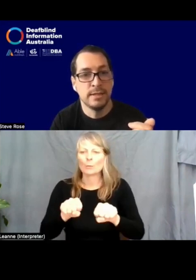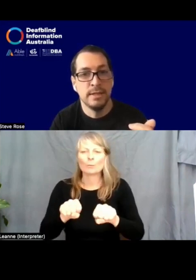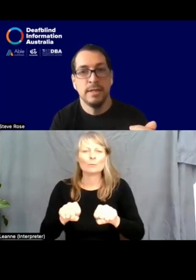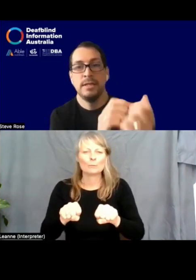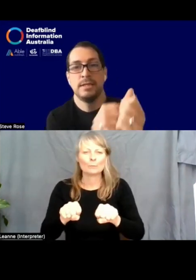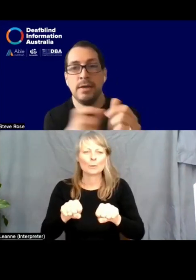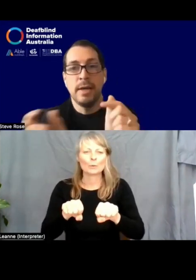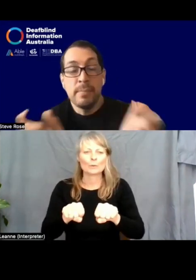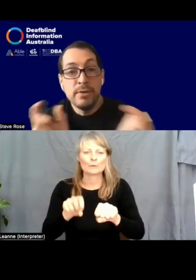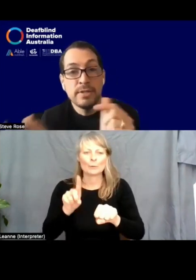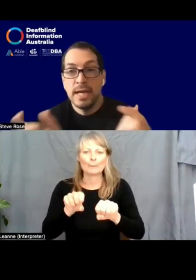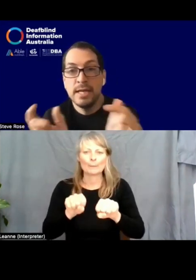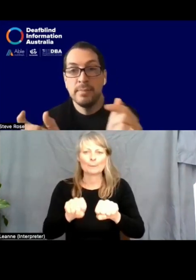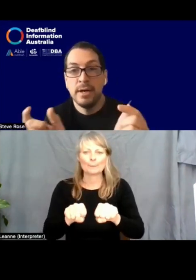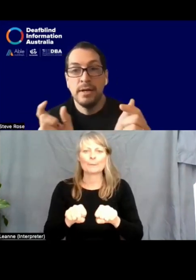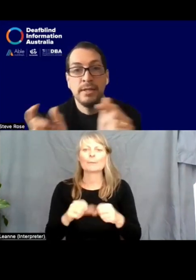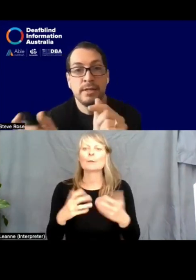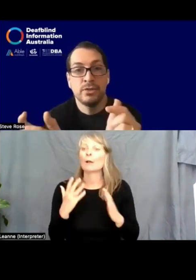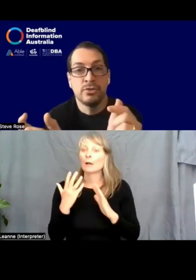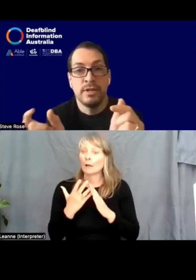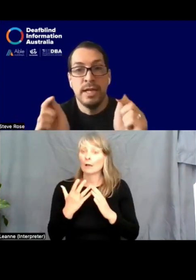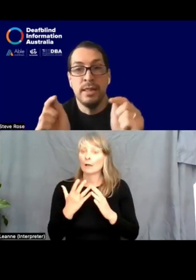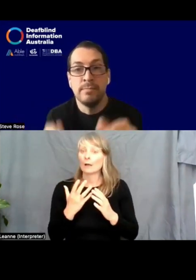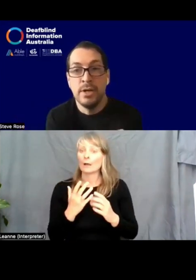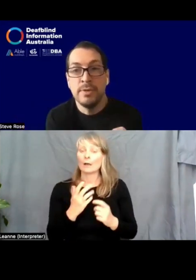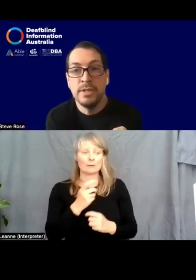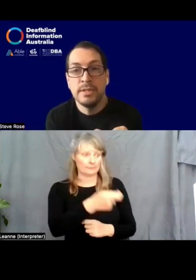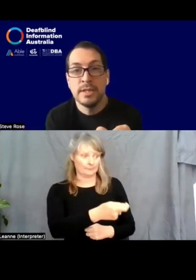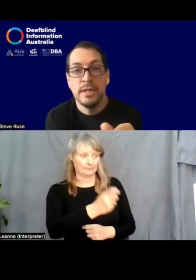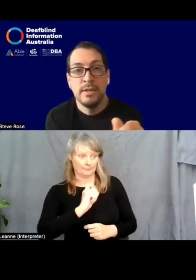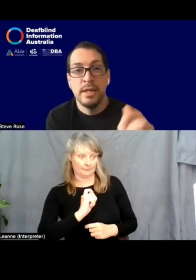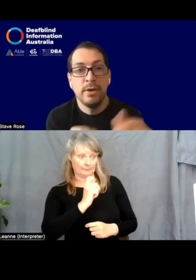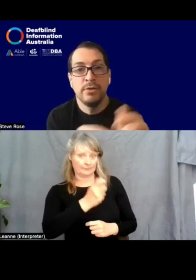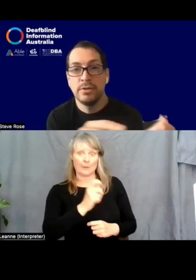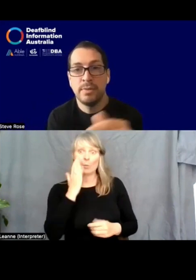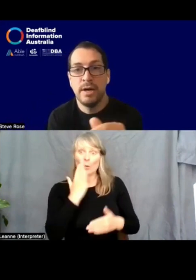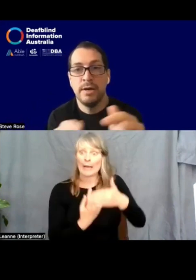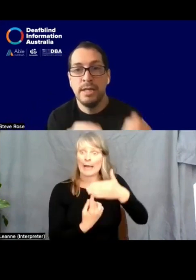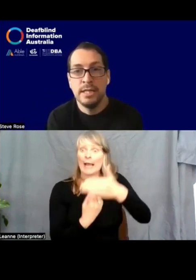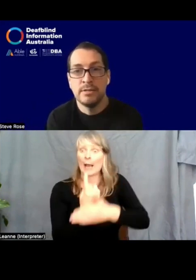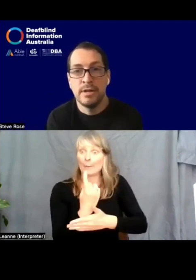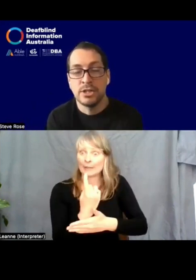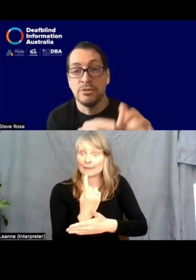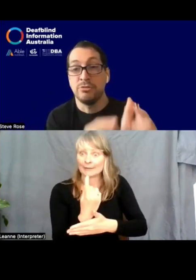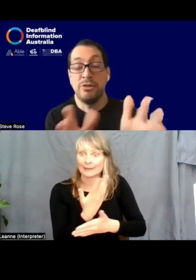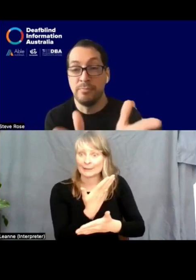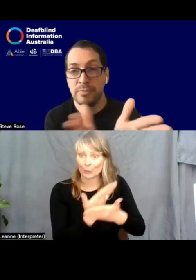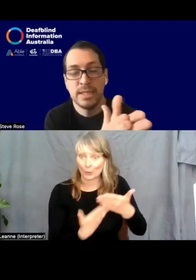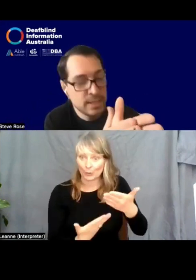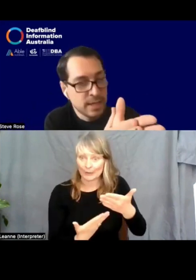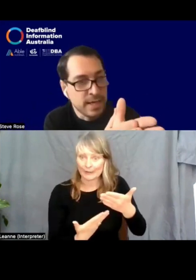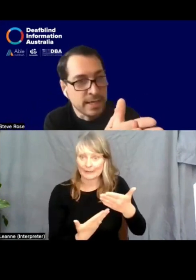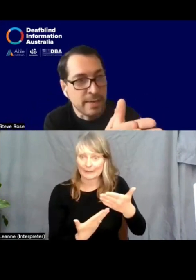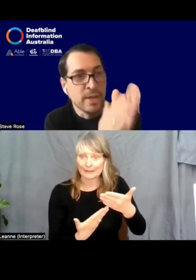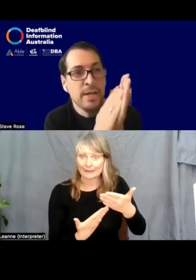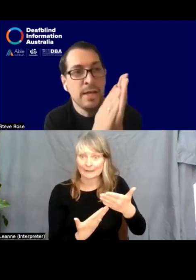So they're both taking part in the story in the moment. They both took part in the interaction, sorry, I'll start that again.